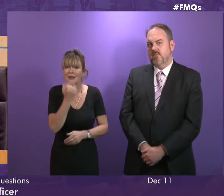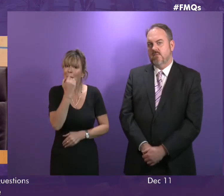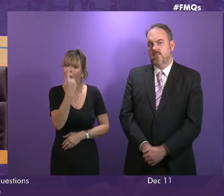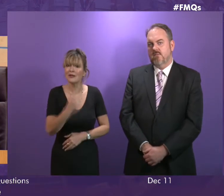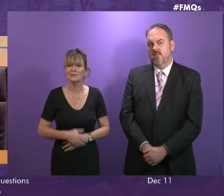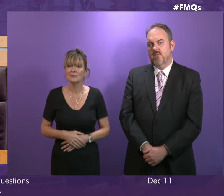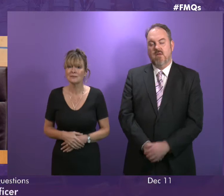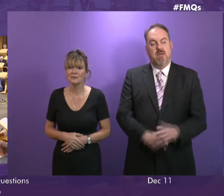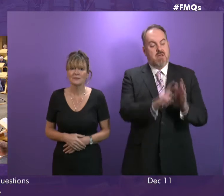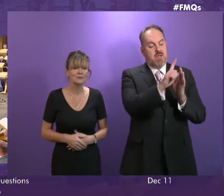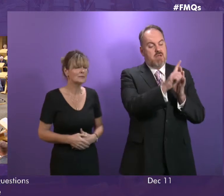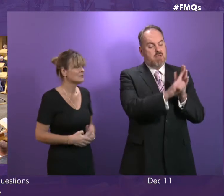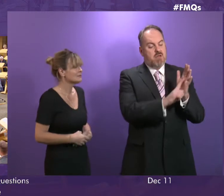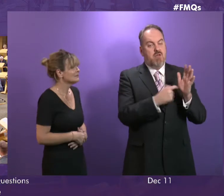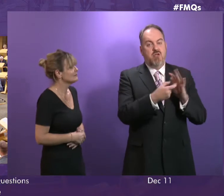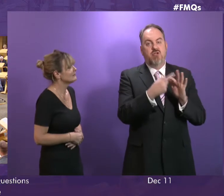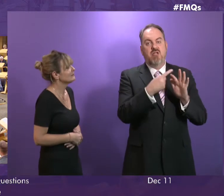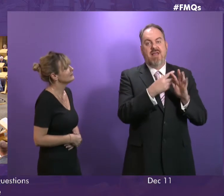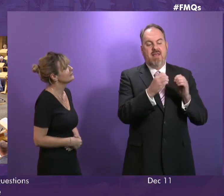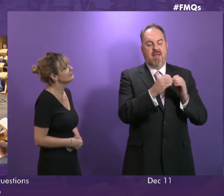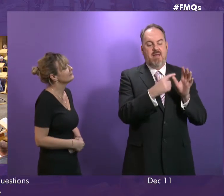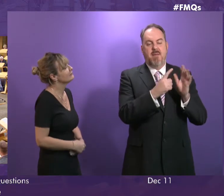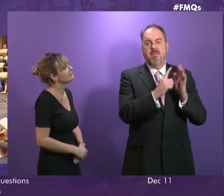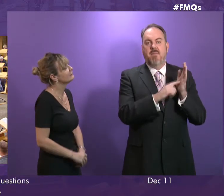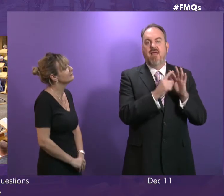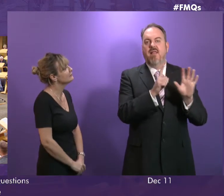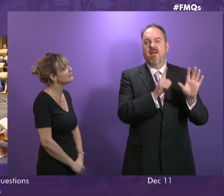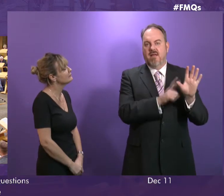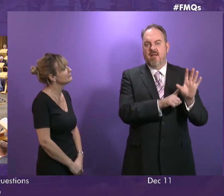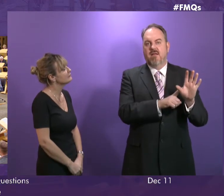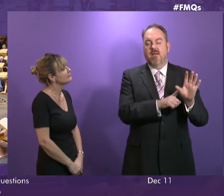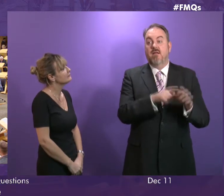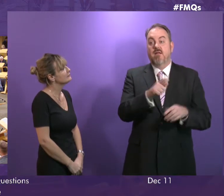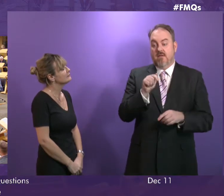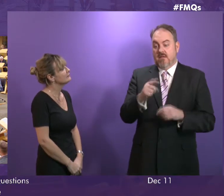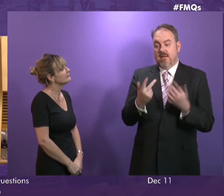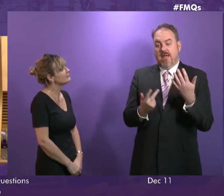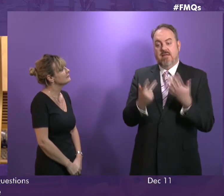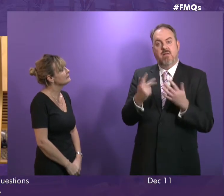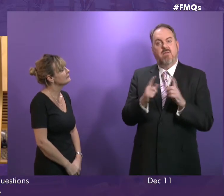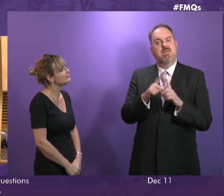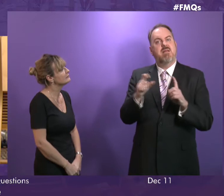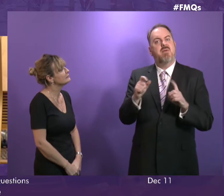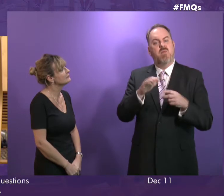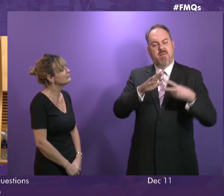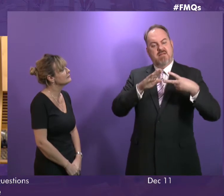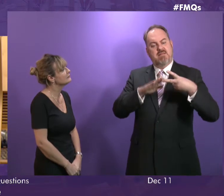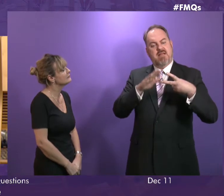The First Minister will be aware that 18 December marks the second anniversary of the tragic